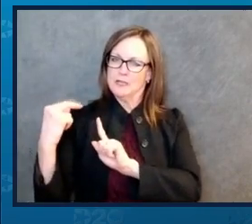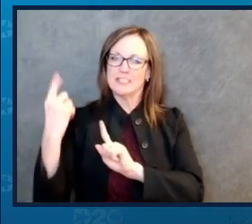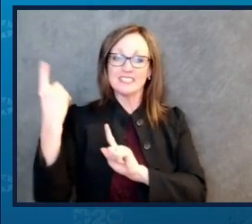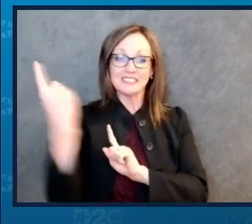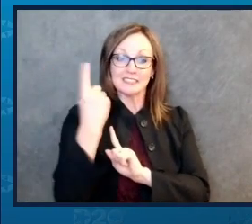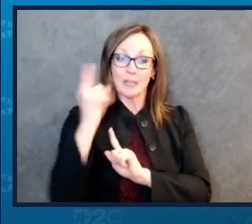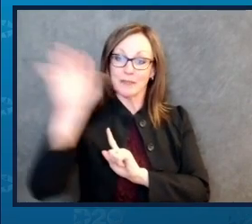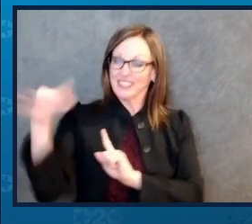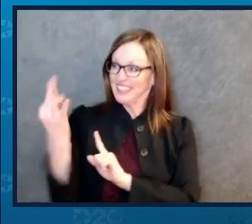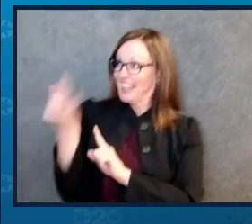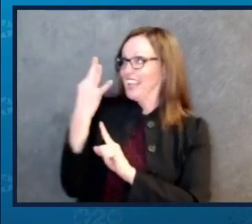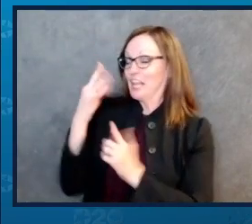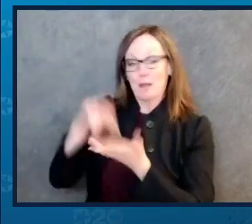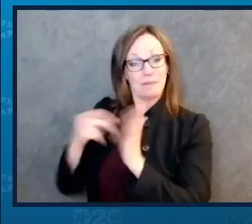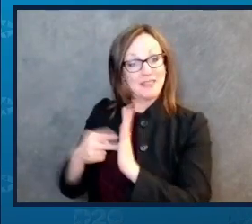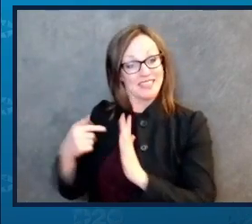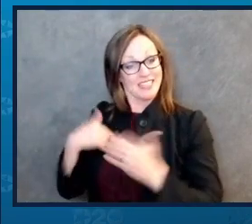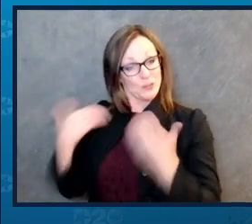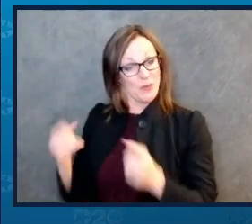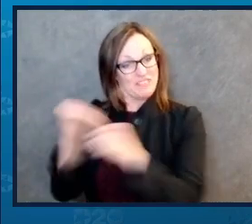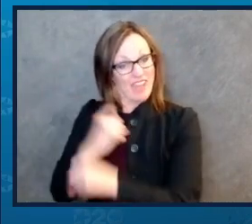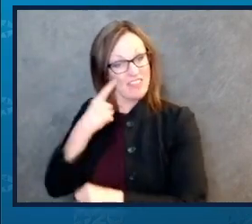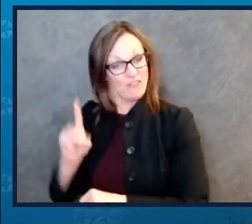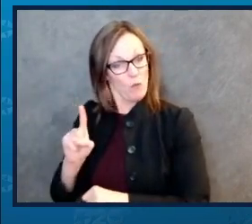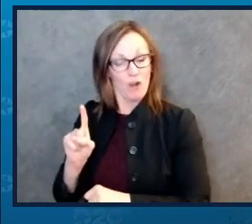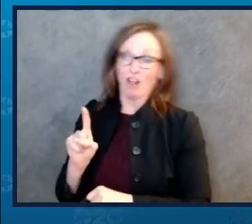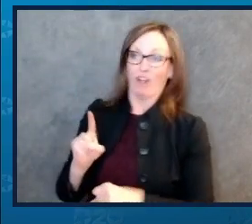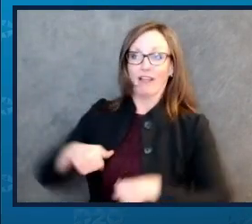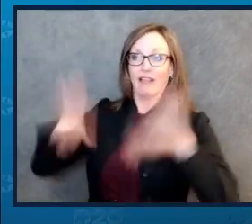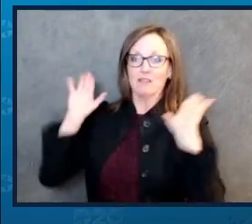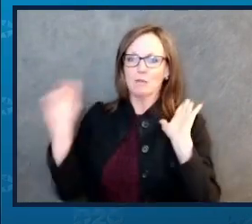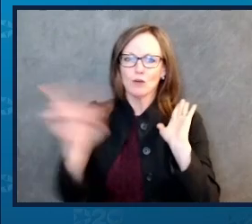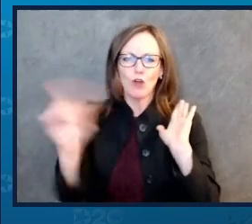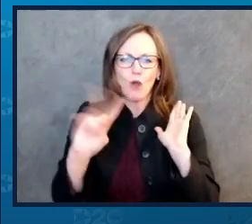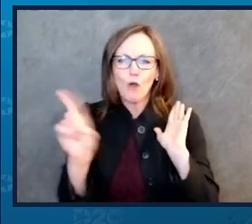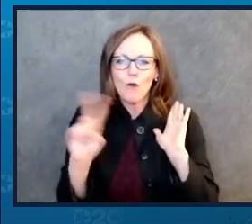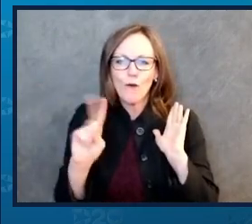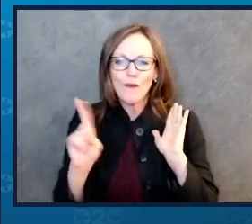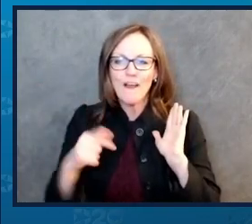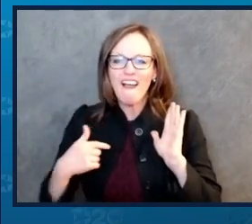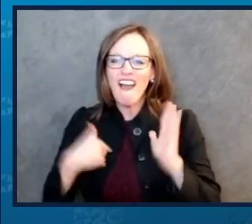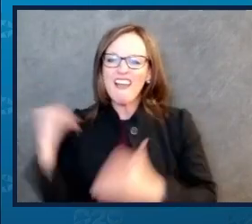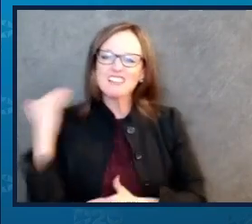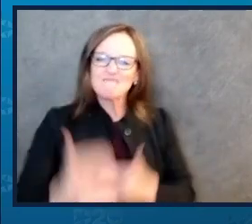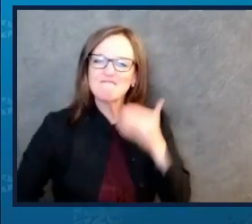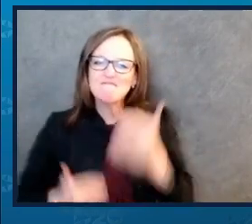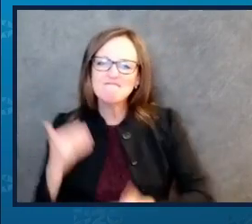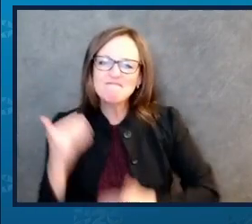AND PERSEVERES. THIS IS OUR TIME.